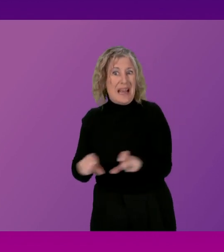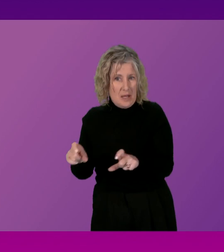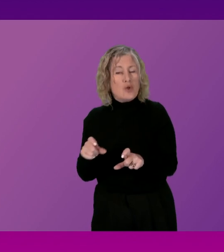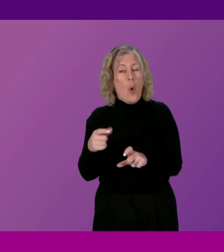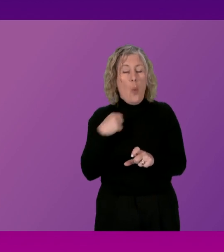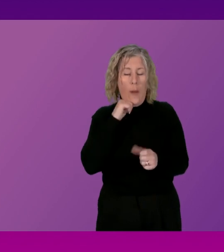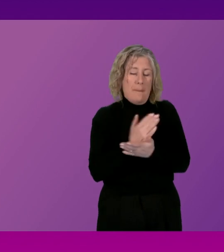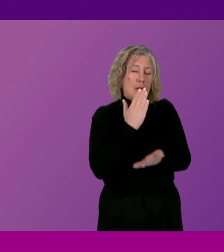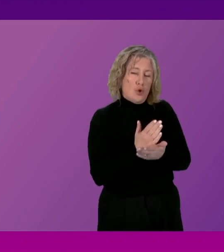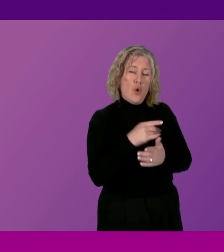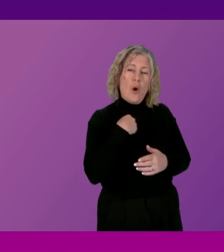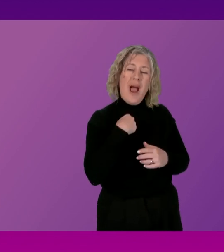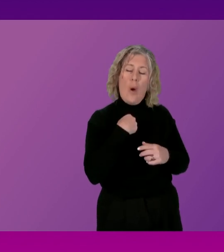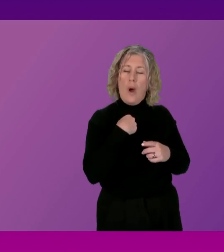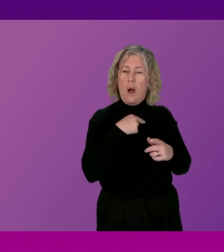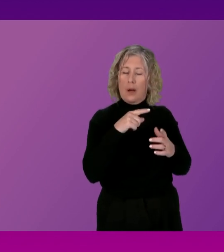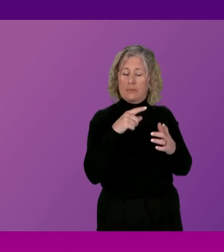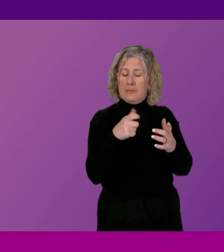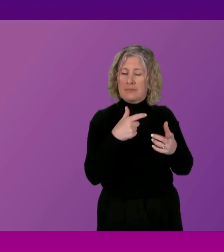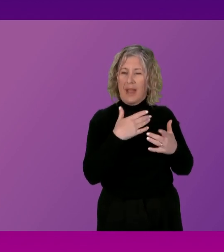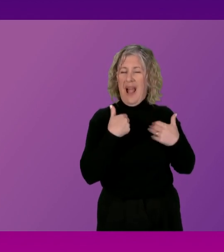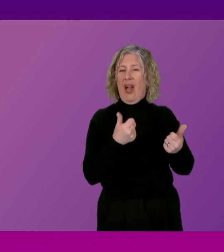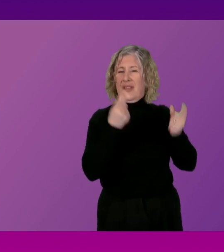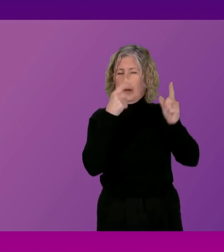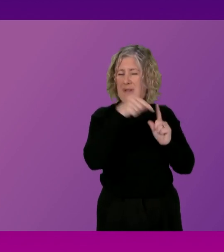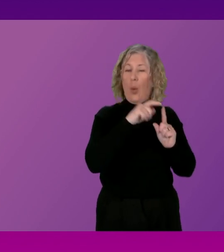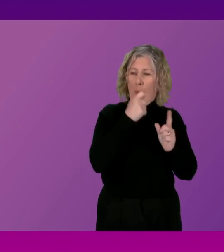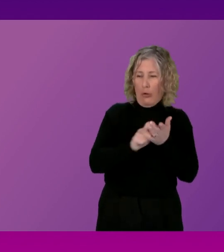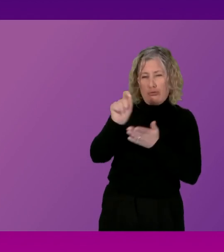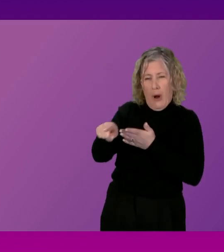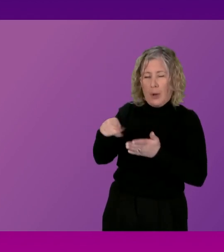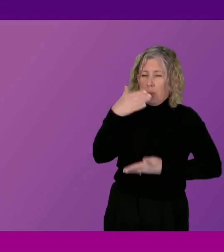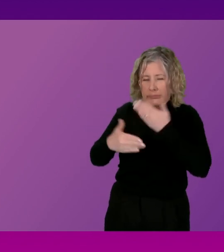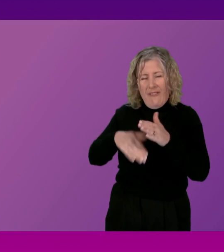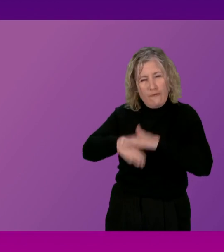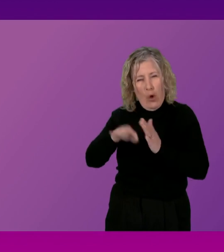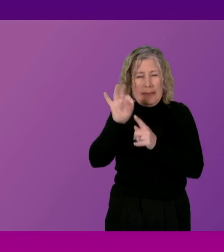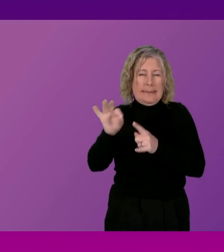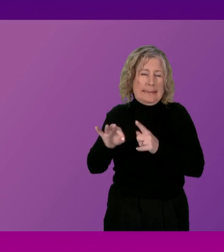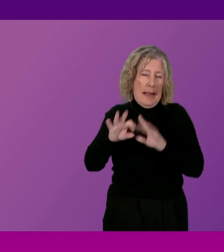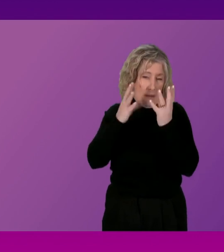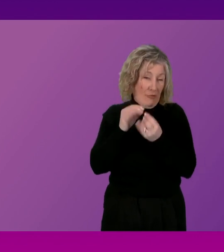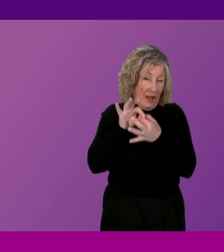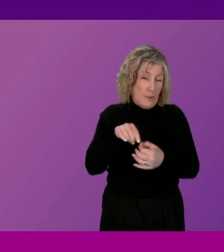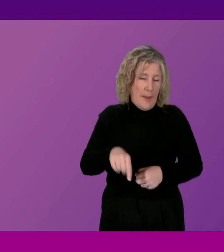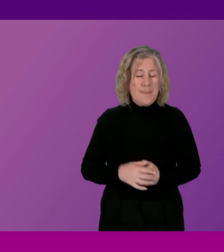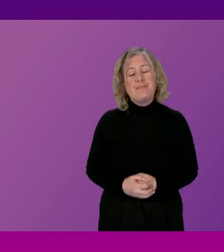to Foysol Choudhury with a full and detailed response on all the actions that we are taking in that regard.